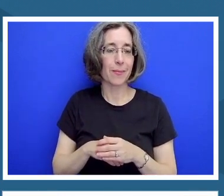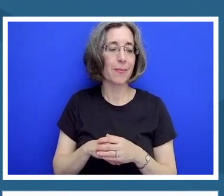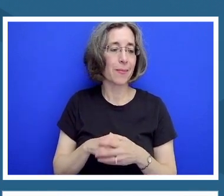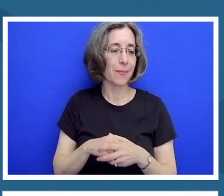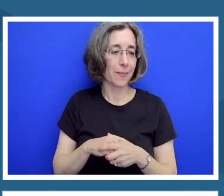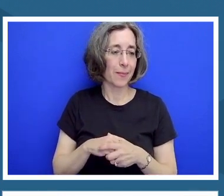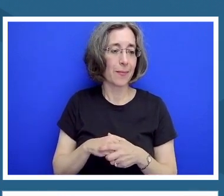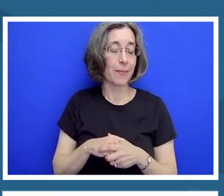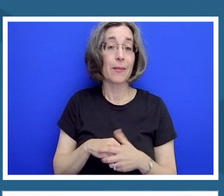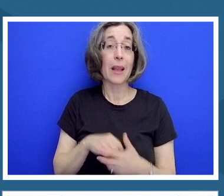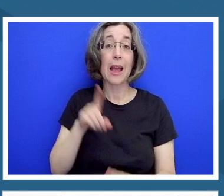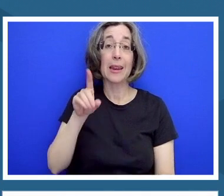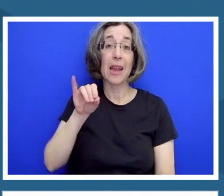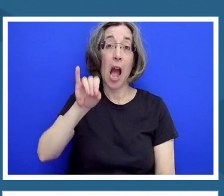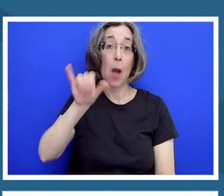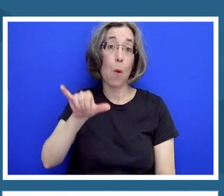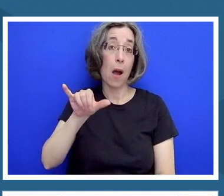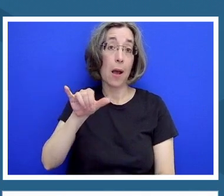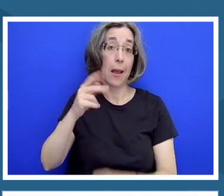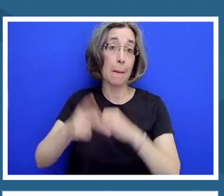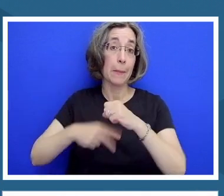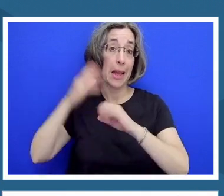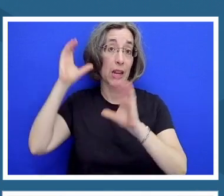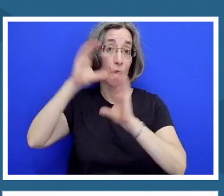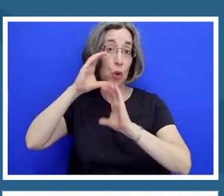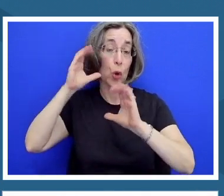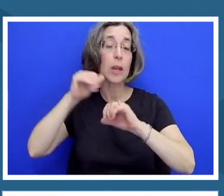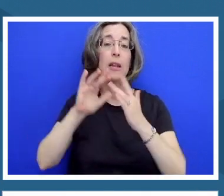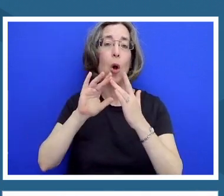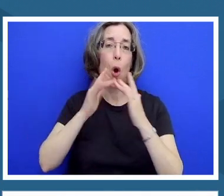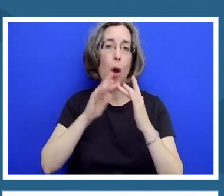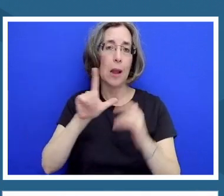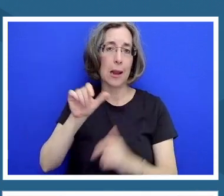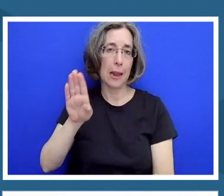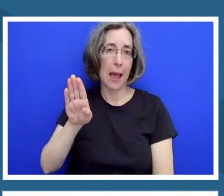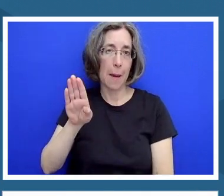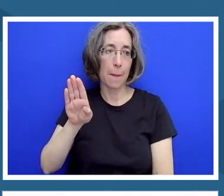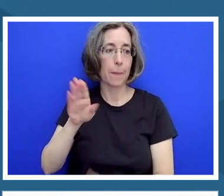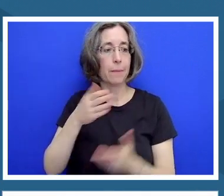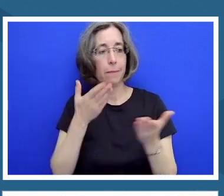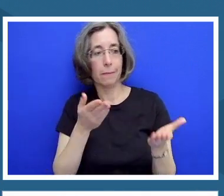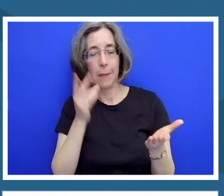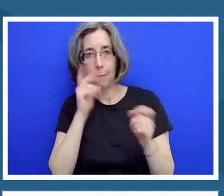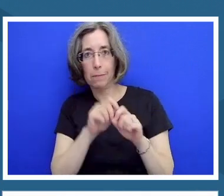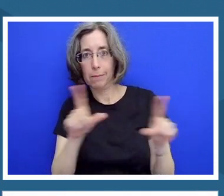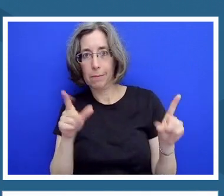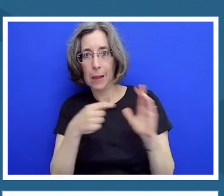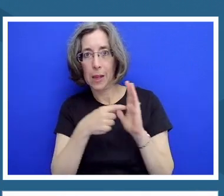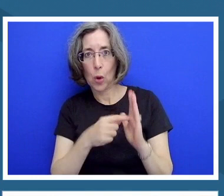lab here you see our front page there's opportunities to explore exoplanets and